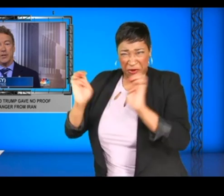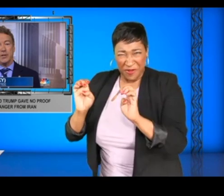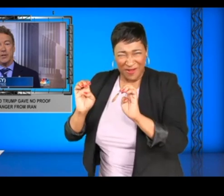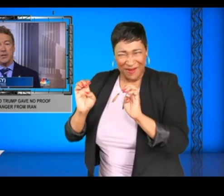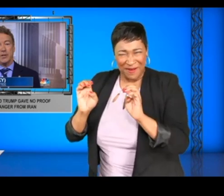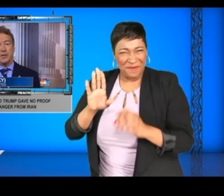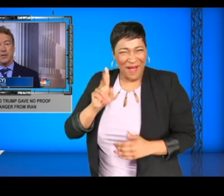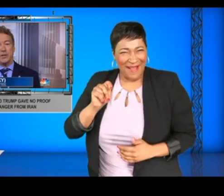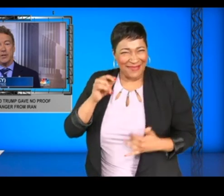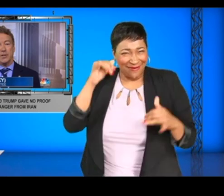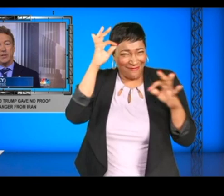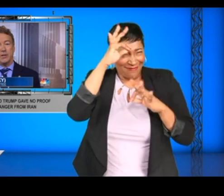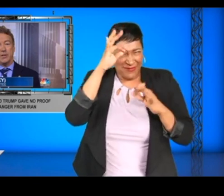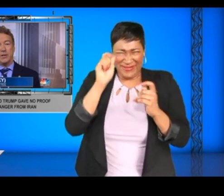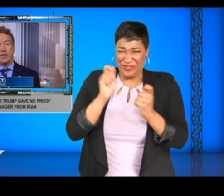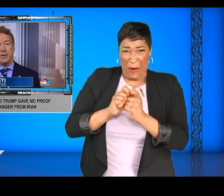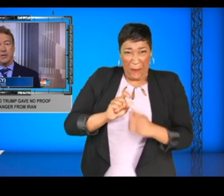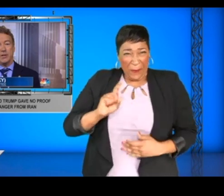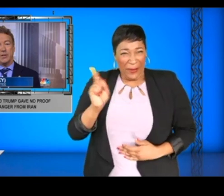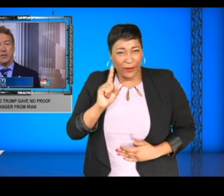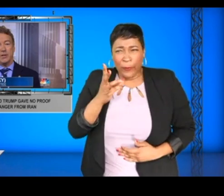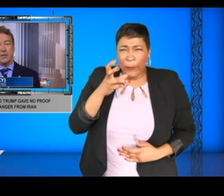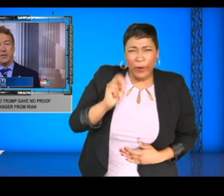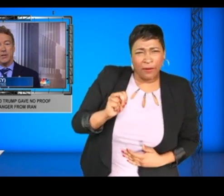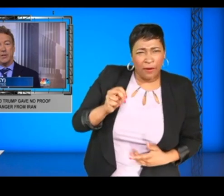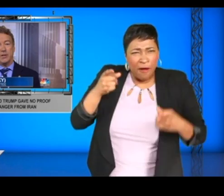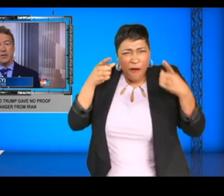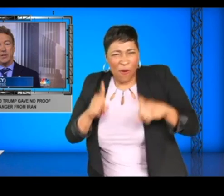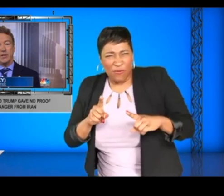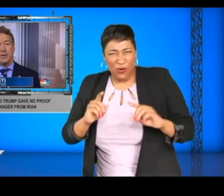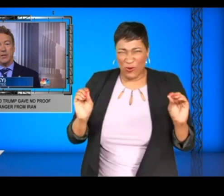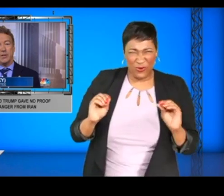Republican Senator Paul Rand says it seems inconsistent that White House officials said